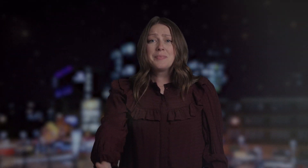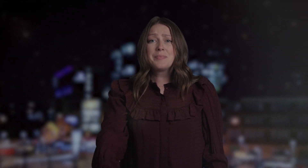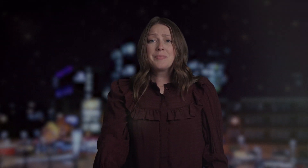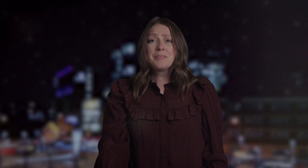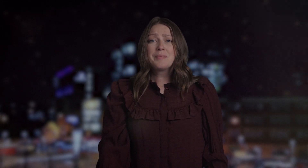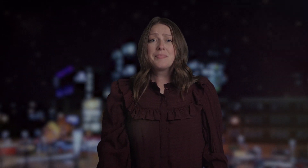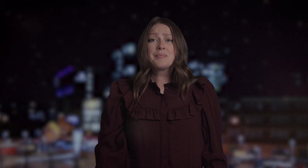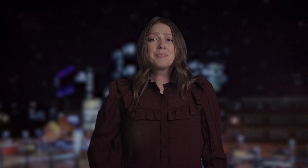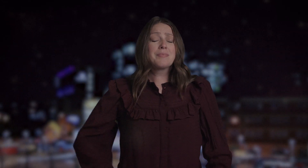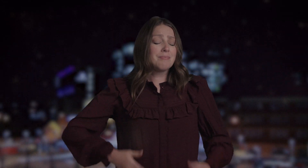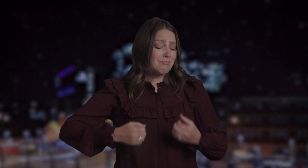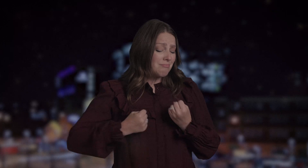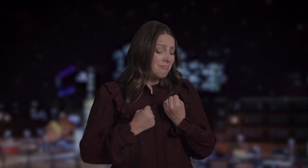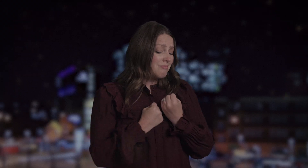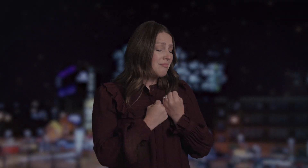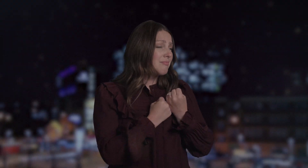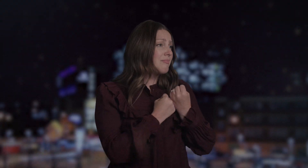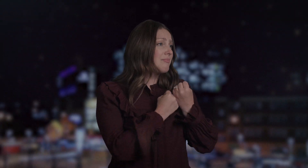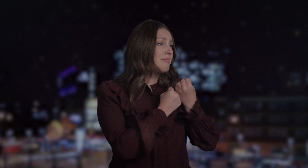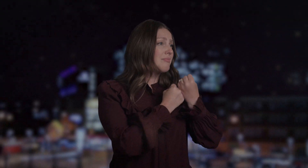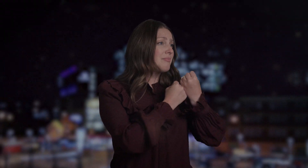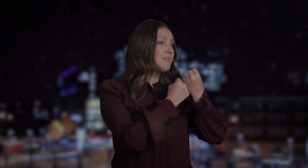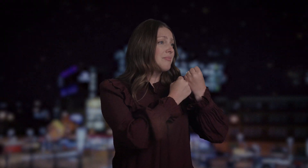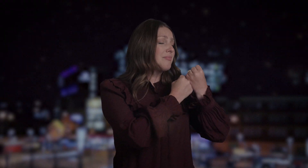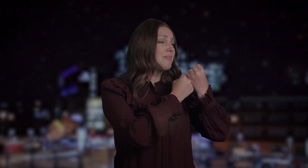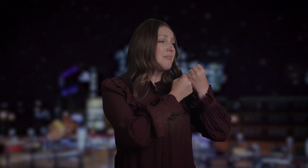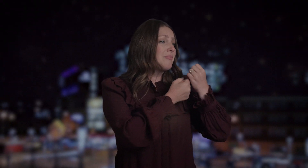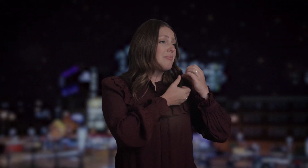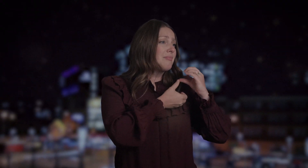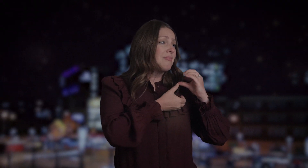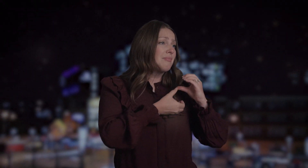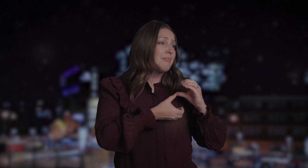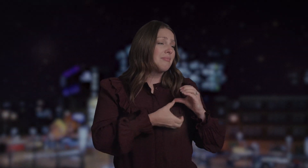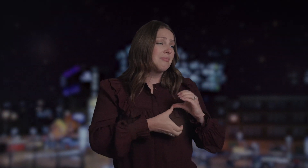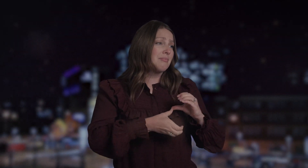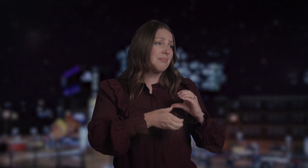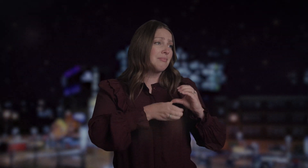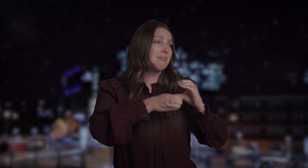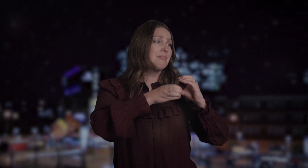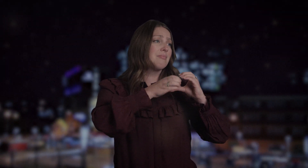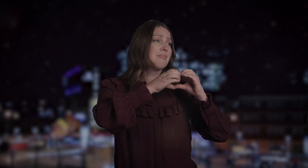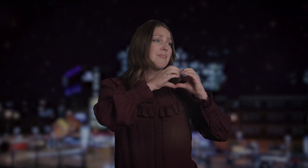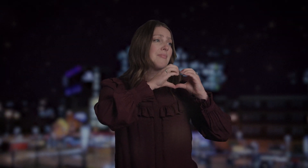and I will try to fix you.